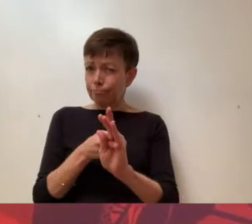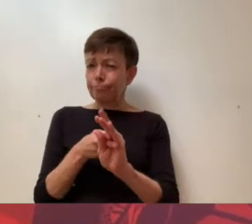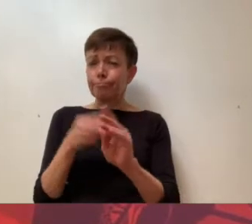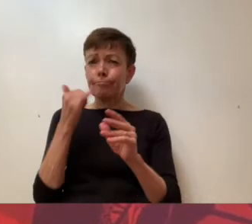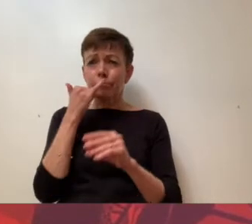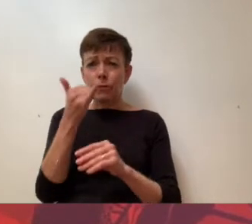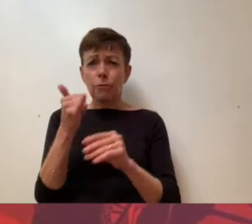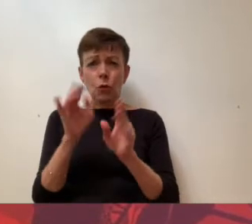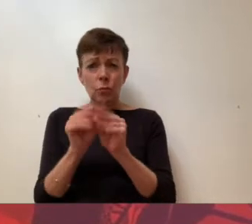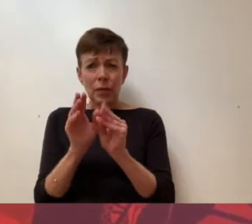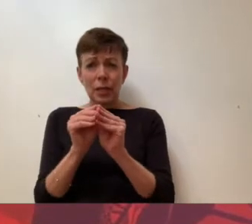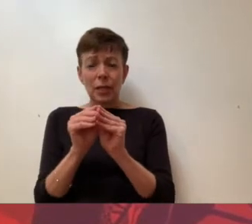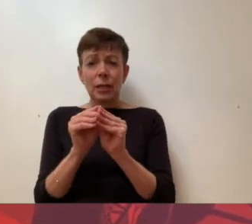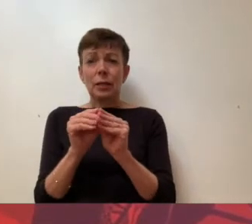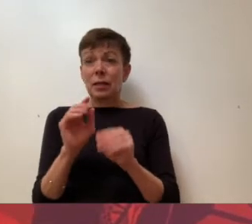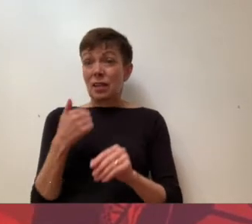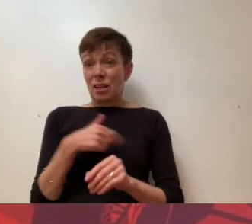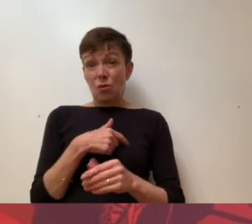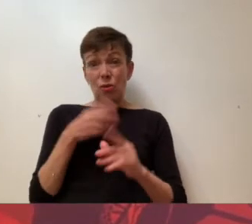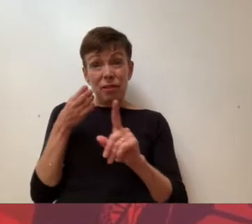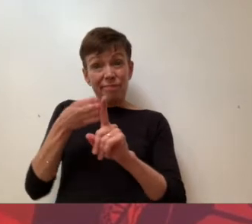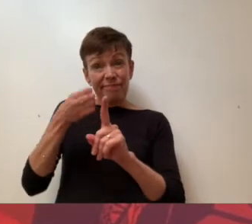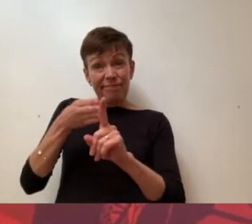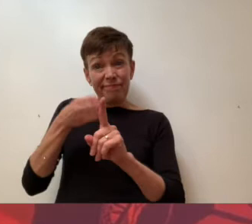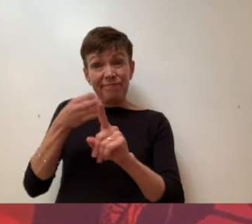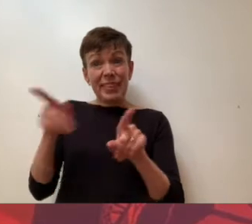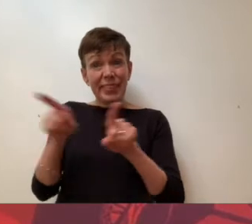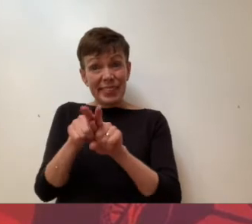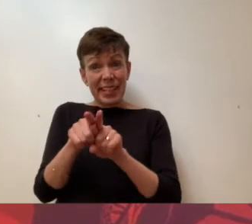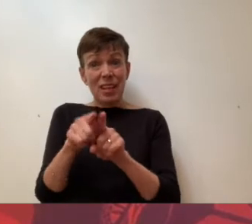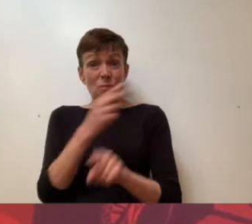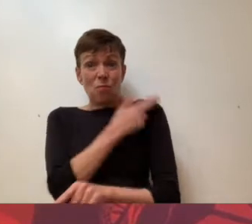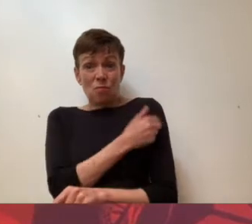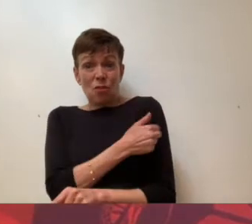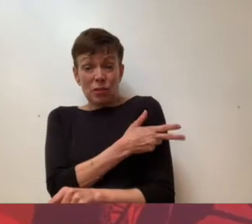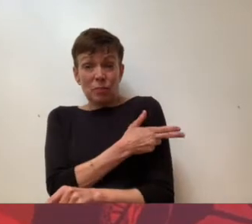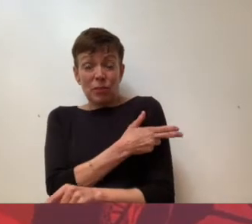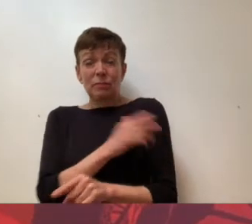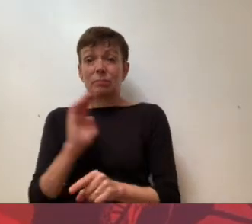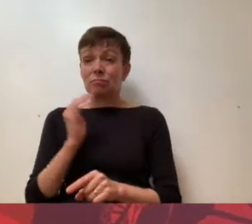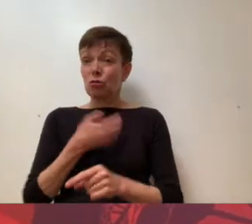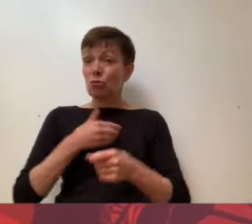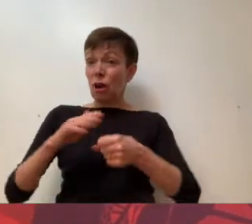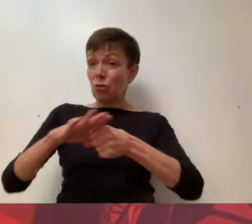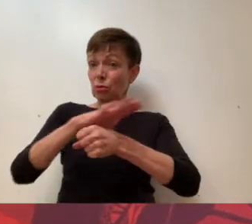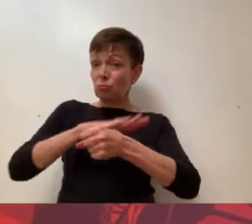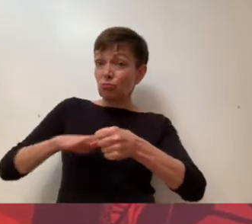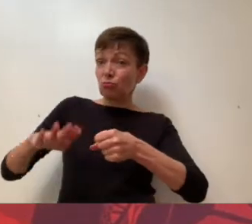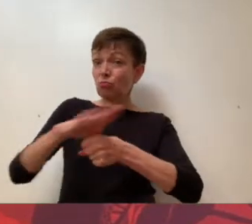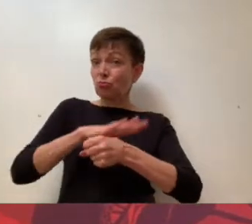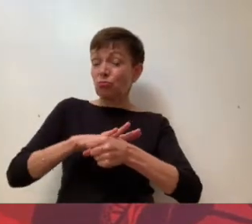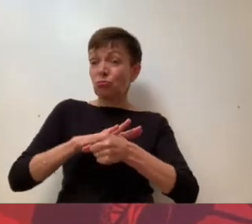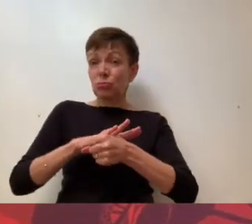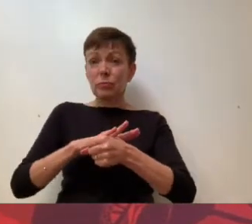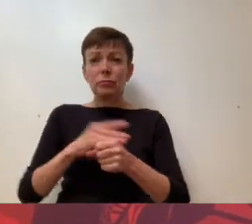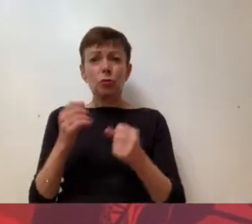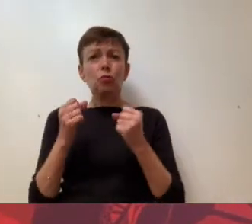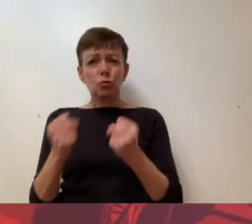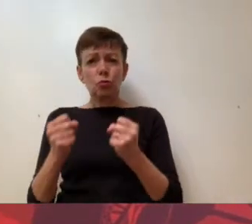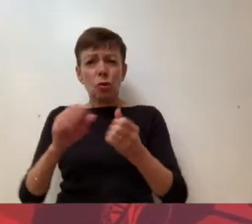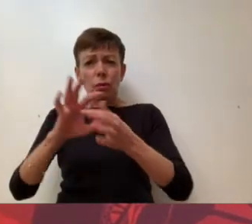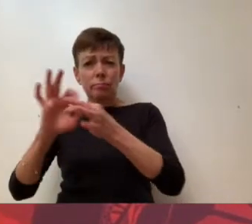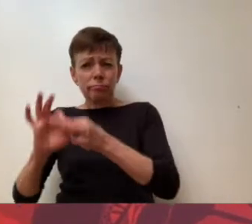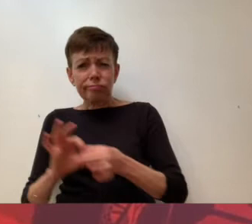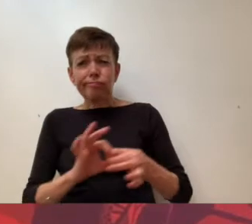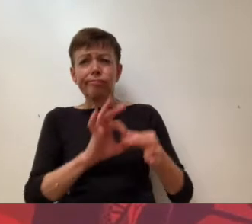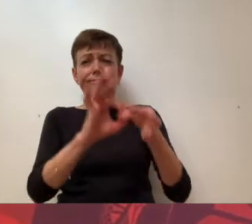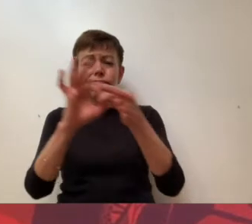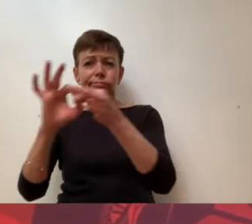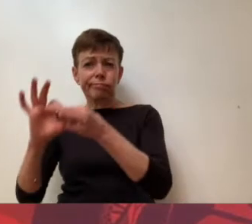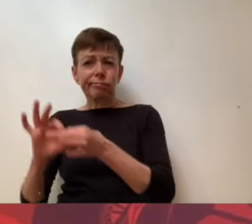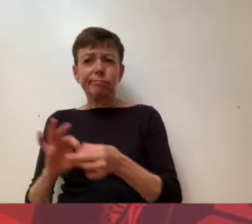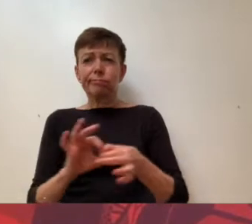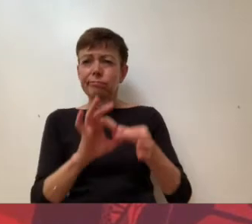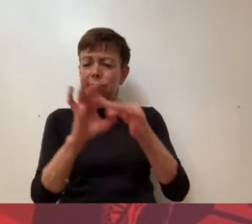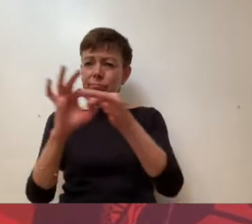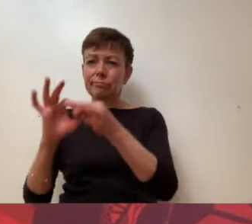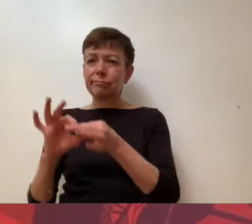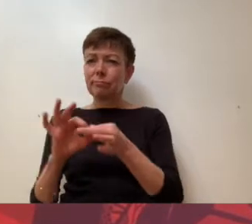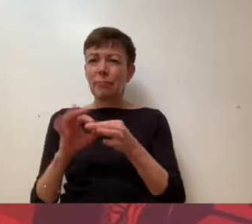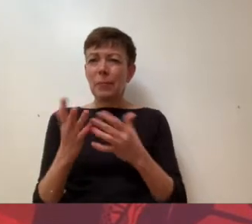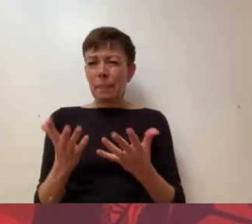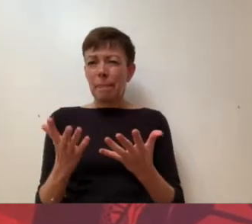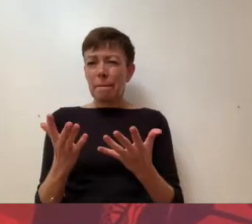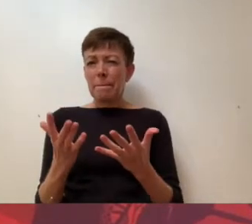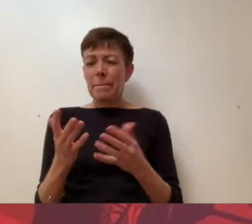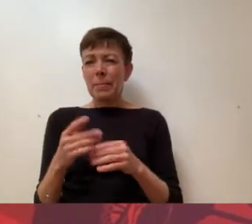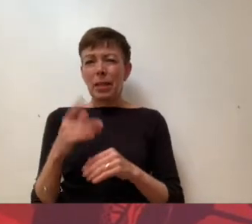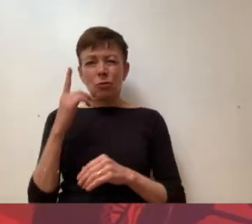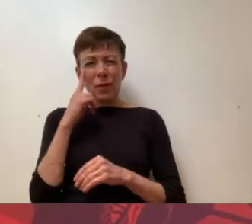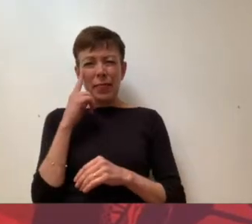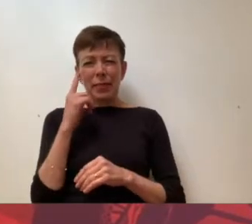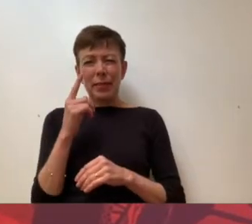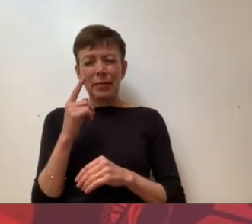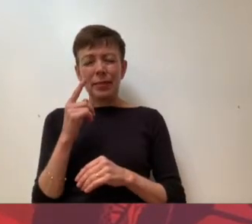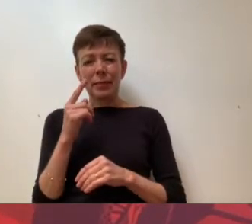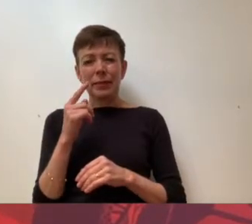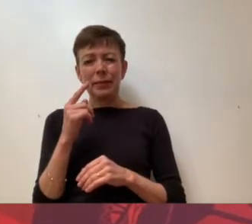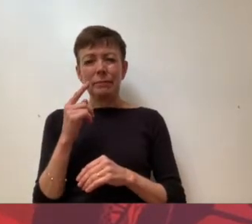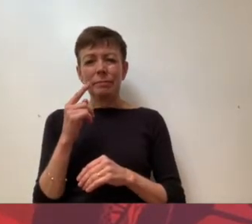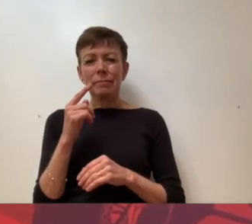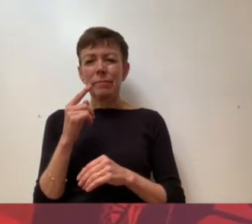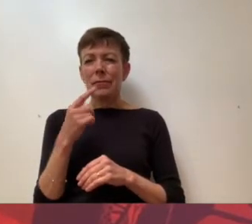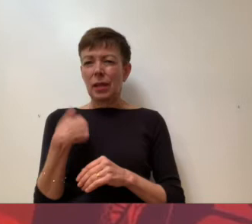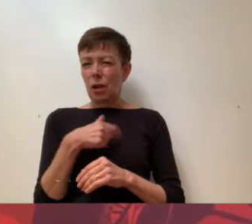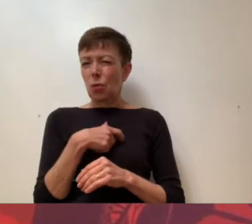as recreation and park associations and experts from across the country. We have done an in-depth